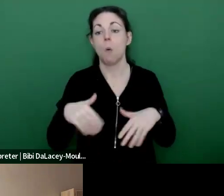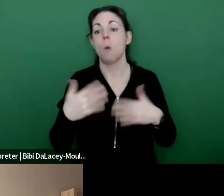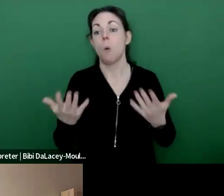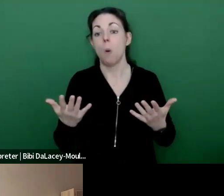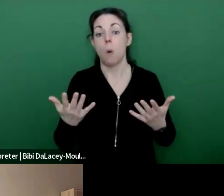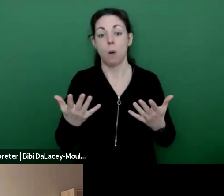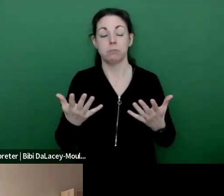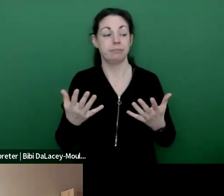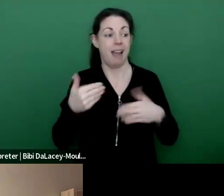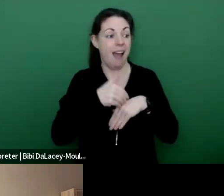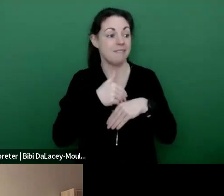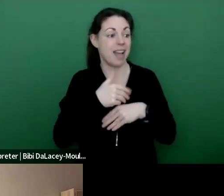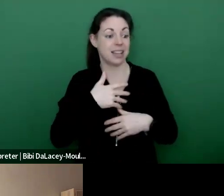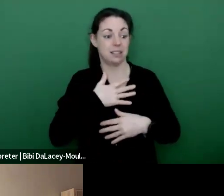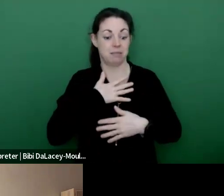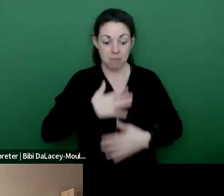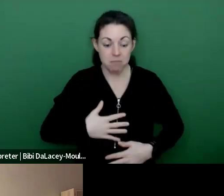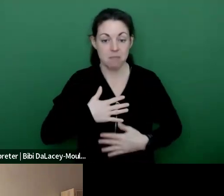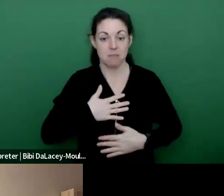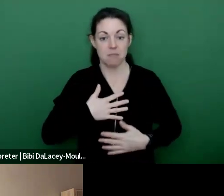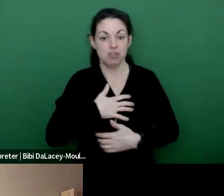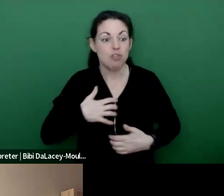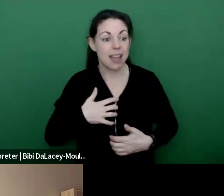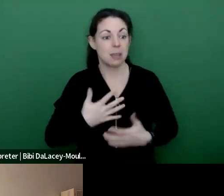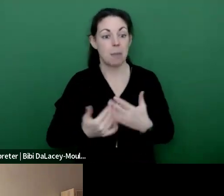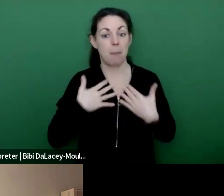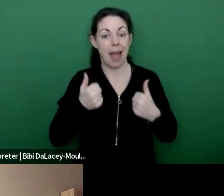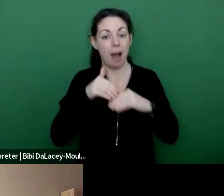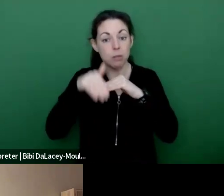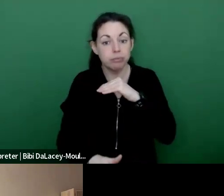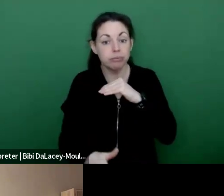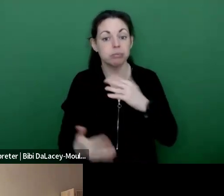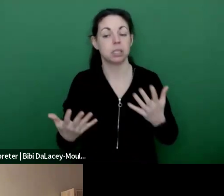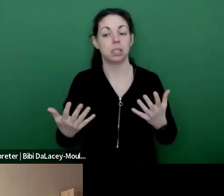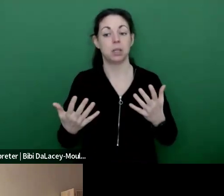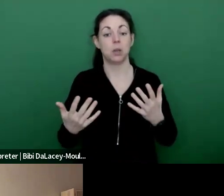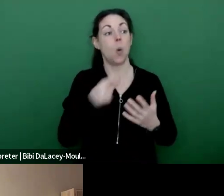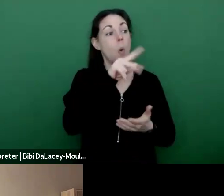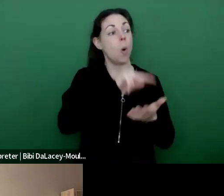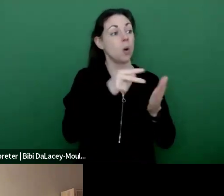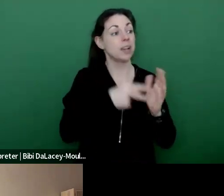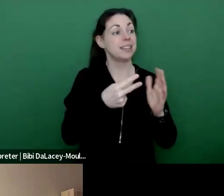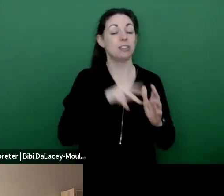conditions due to the stress that it caused them, or an organization also perhaps not changing a policy or practice that could have very